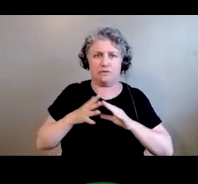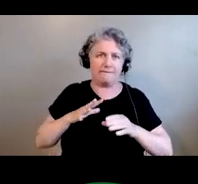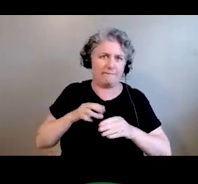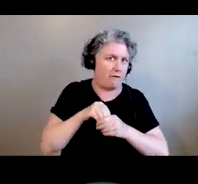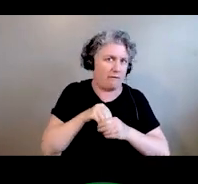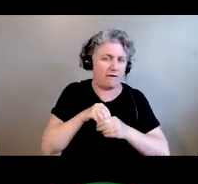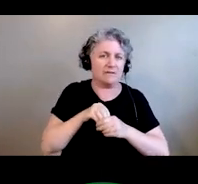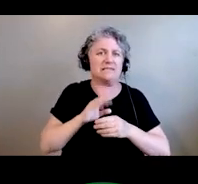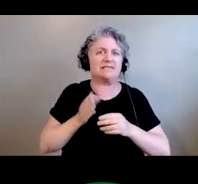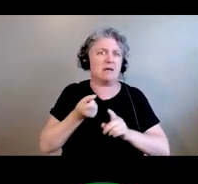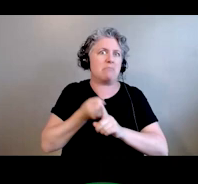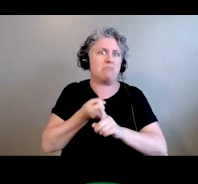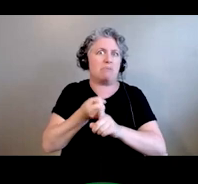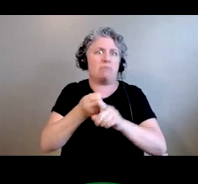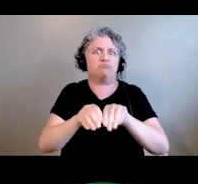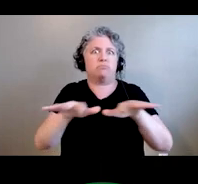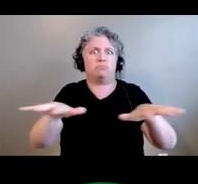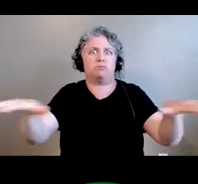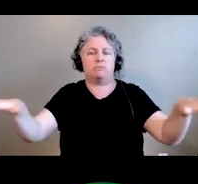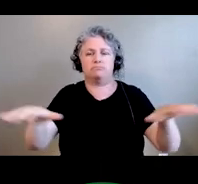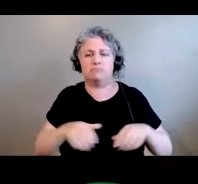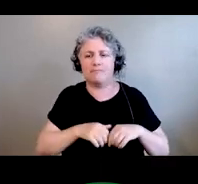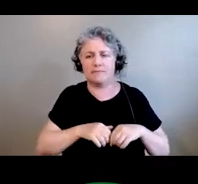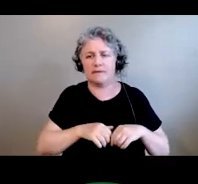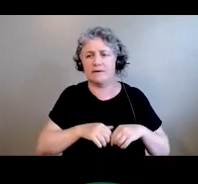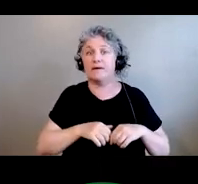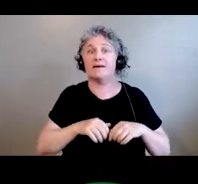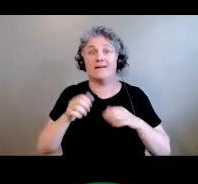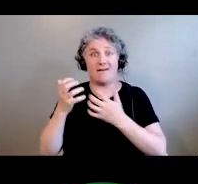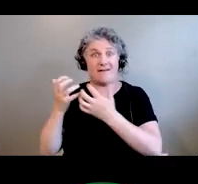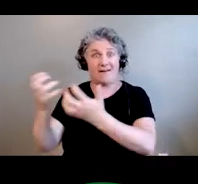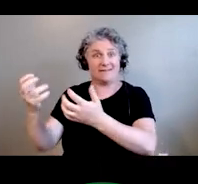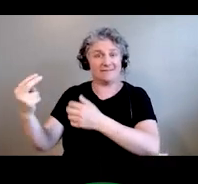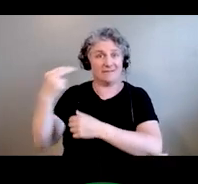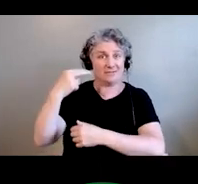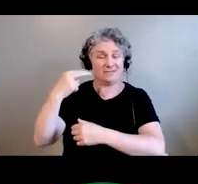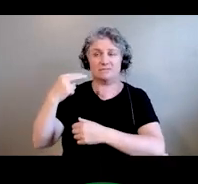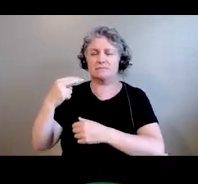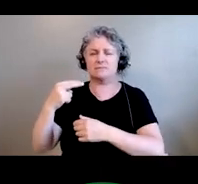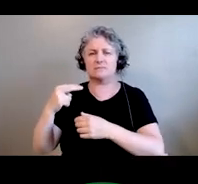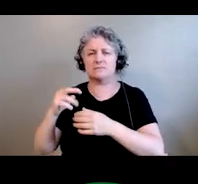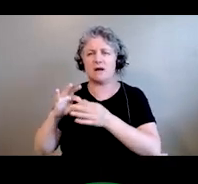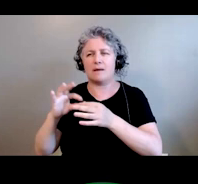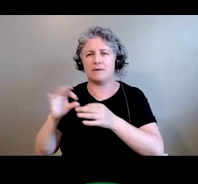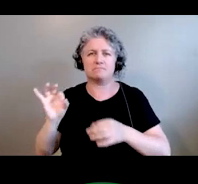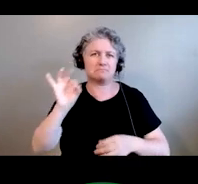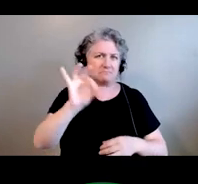guys or boy scouts and creating badges and service projects around this, to get future leaders directly involved.